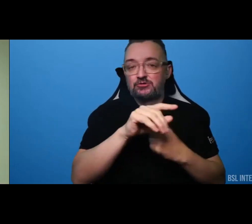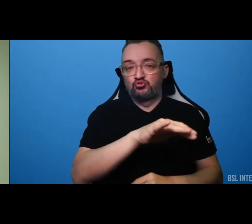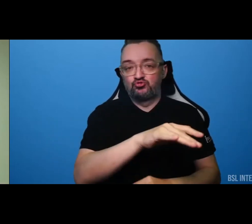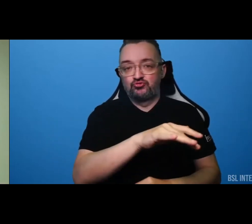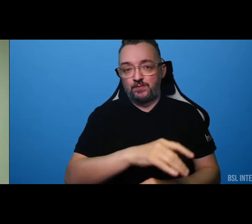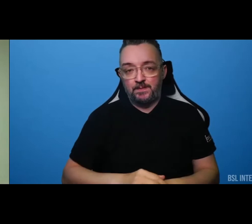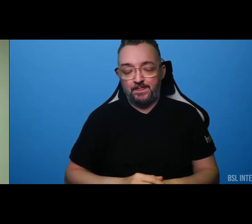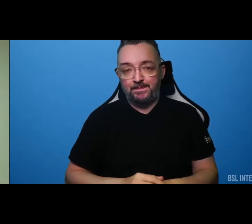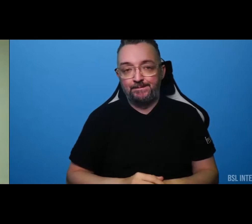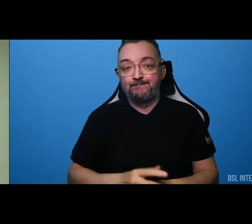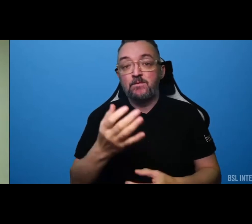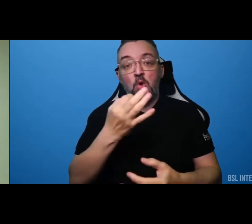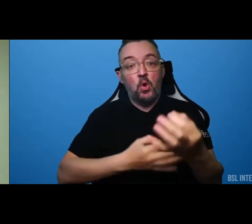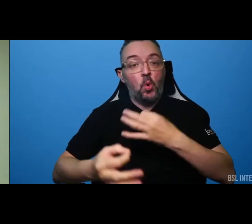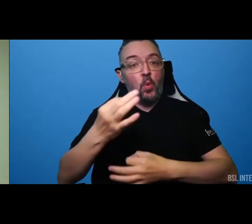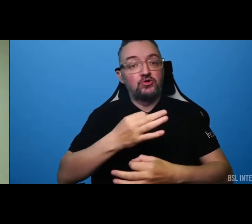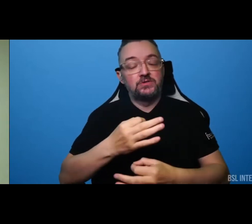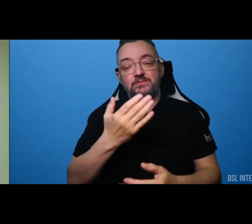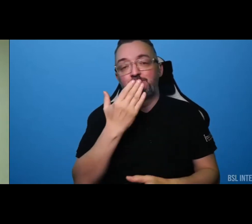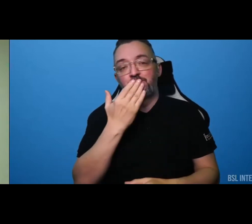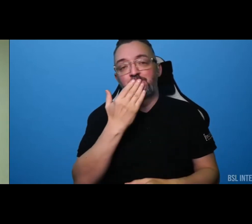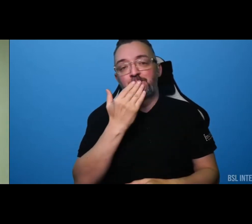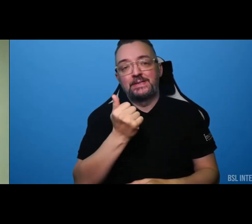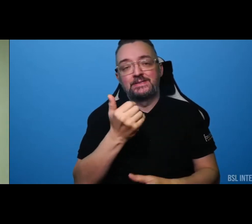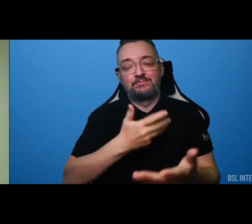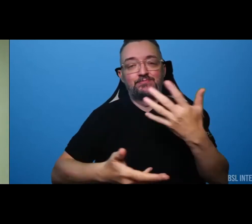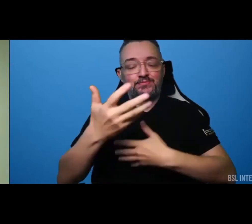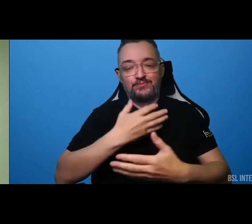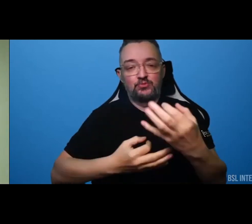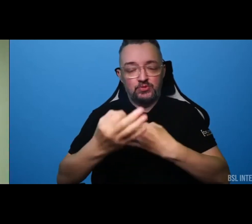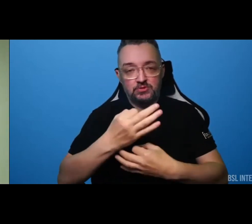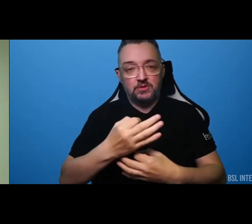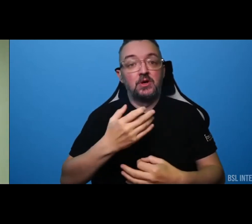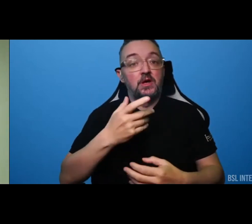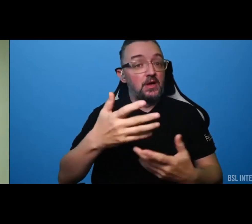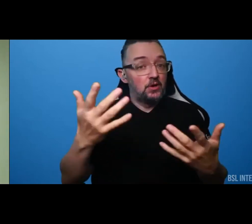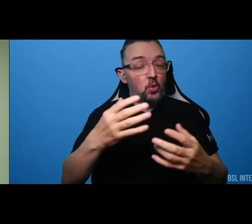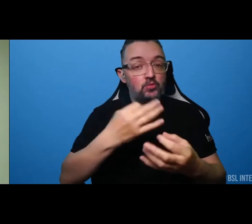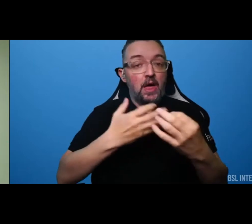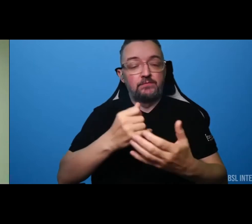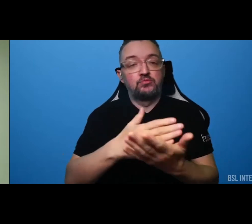Questions are really, really encouraged and welcomed. So please do share any questions that you have